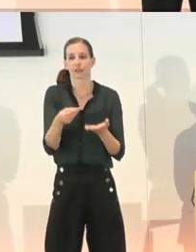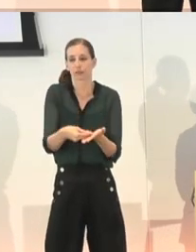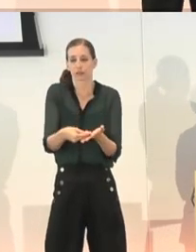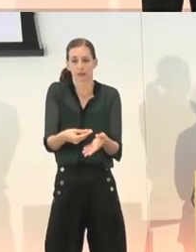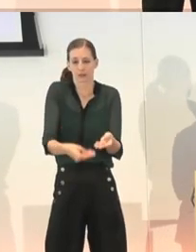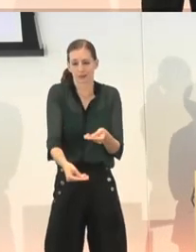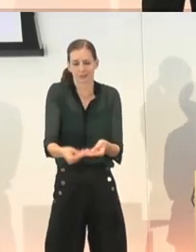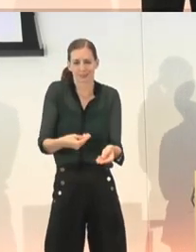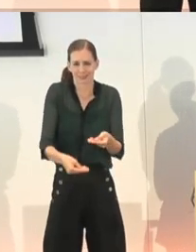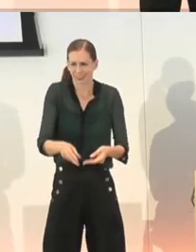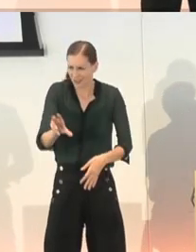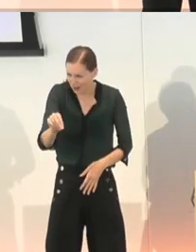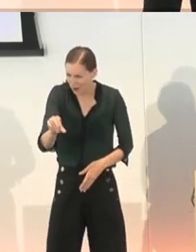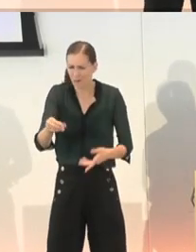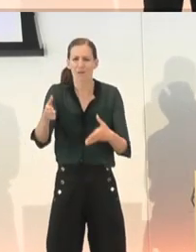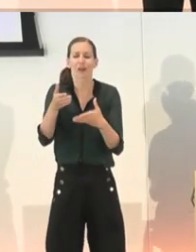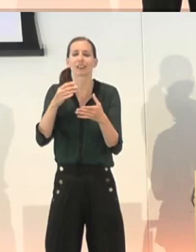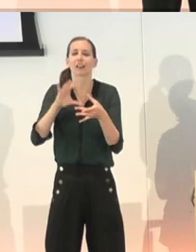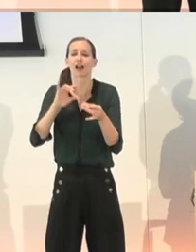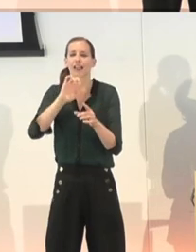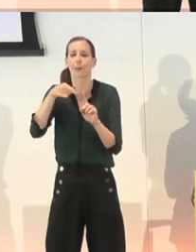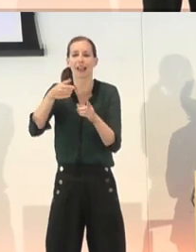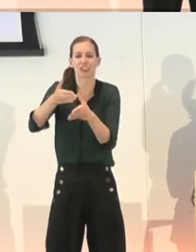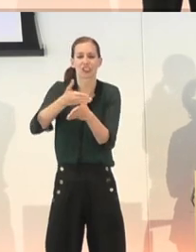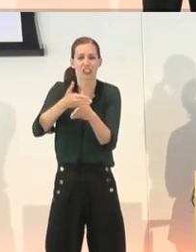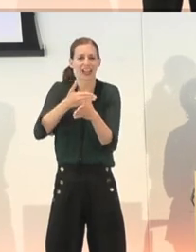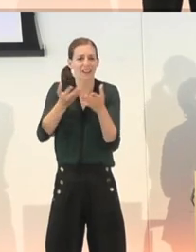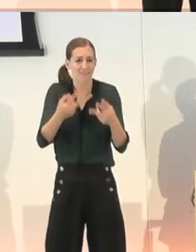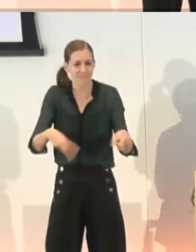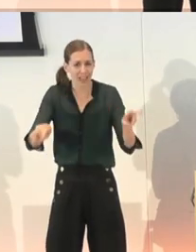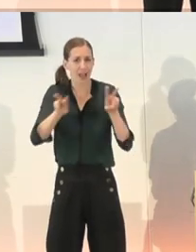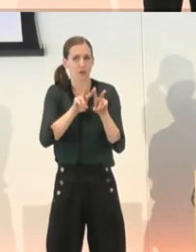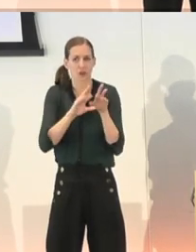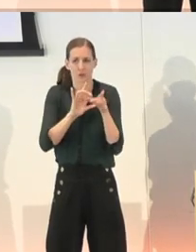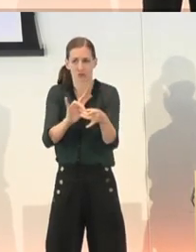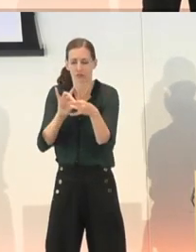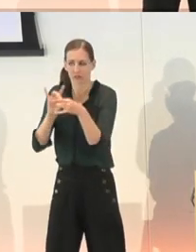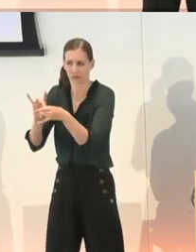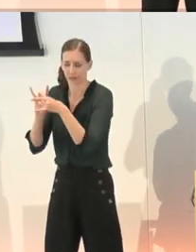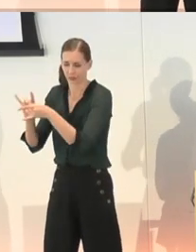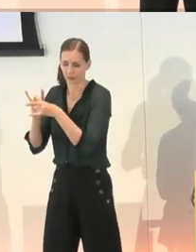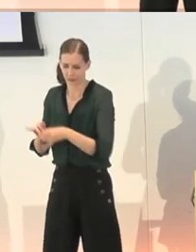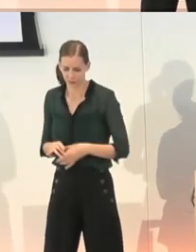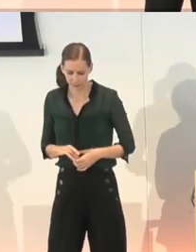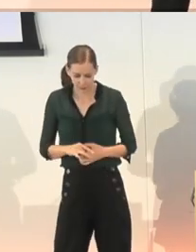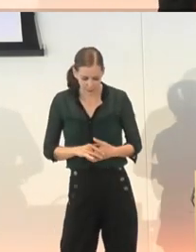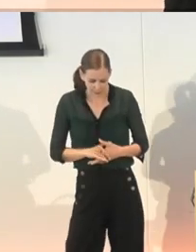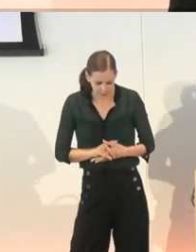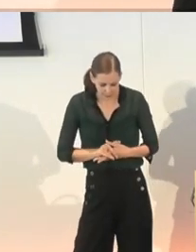shared value and if you're going to create a data pool, the data lake that becomes a data